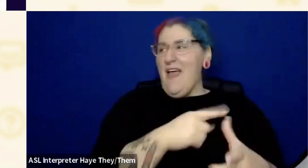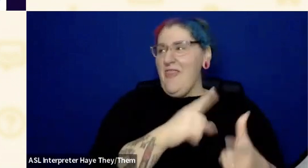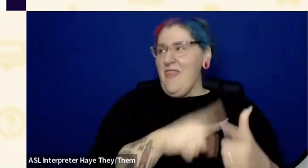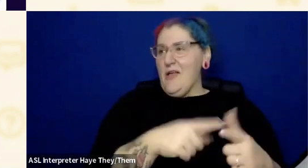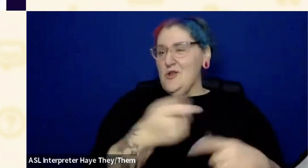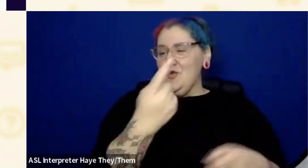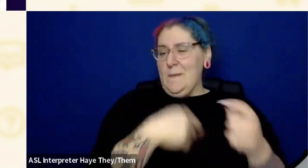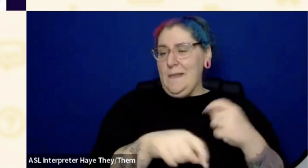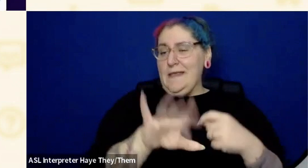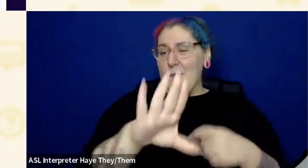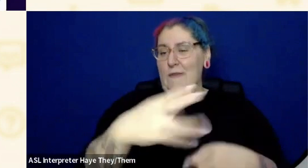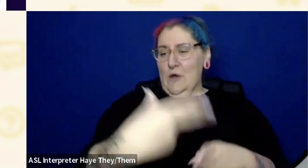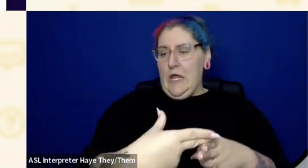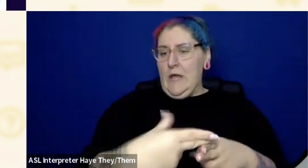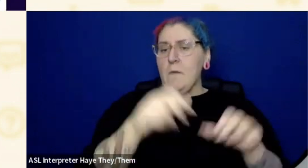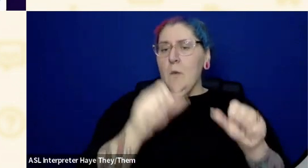Oh no, we're getting another warning.